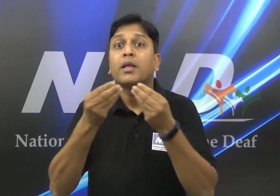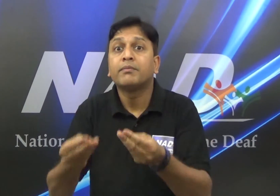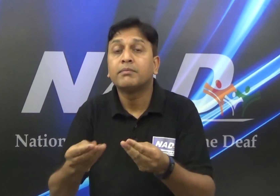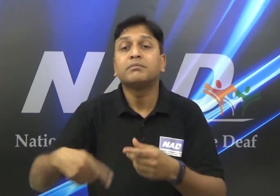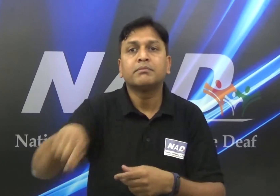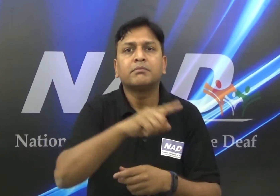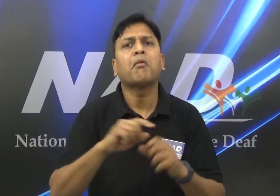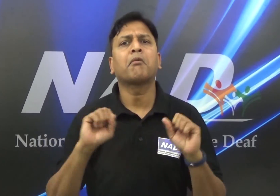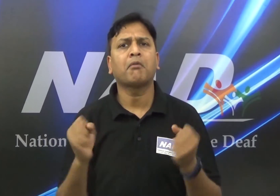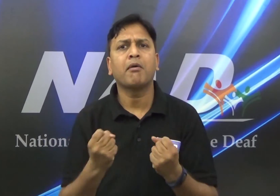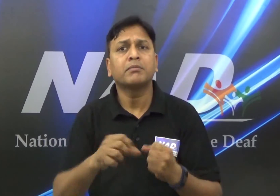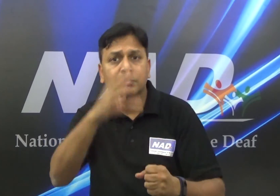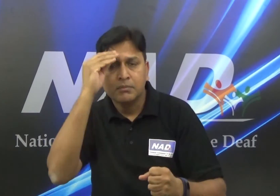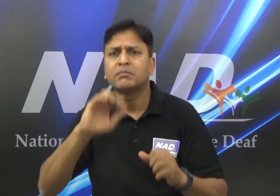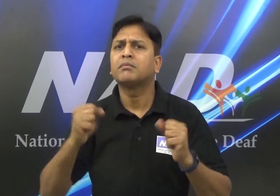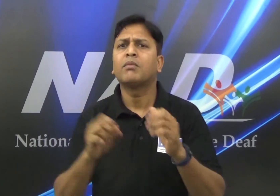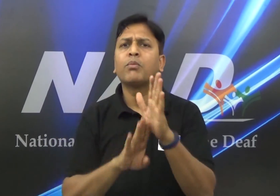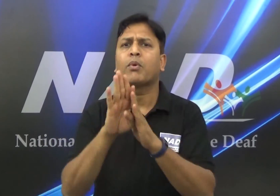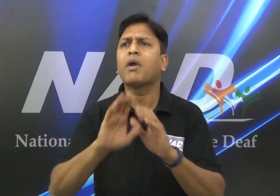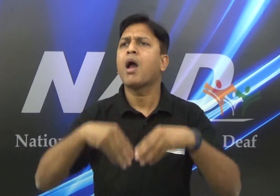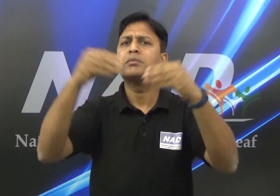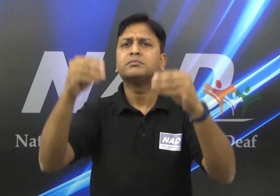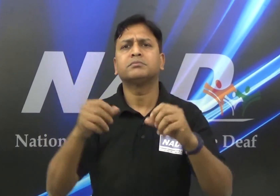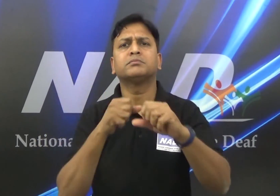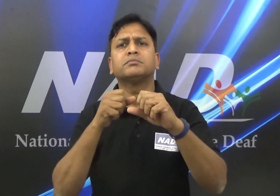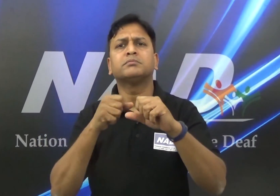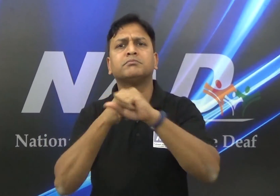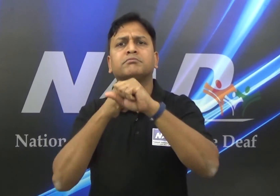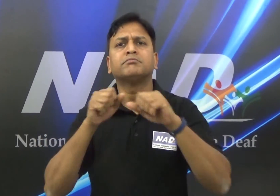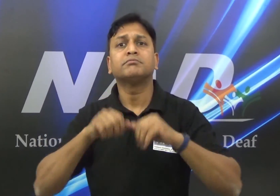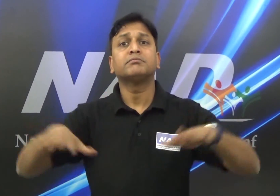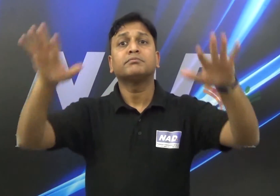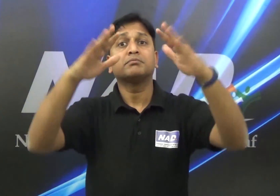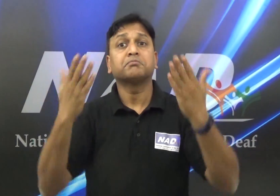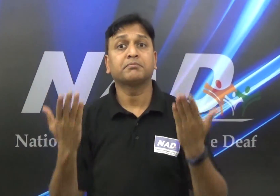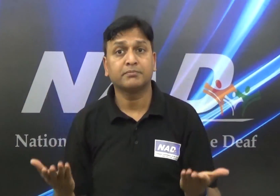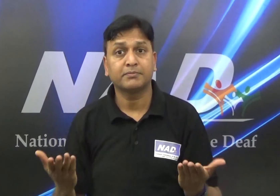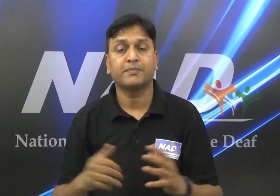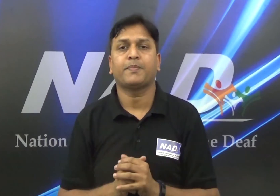These articles are discussed and taught to deaf leaders and then they advocate the different state govt. of India.